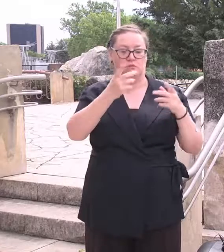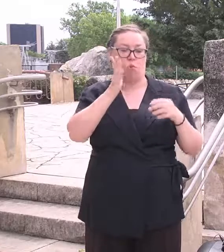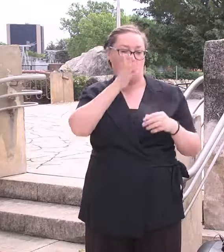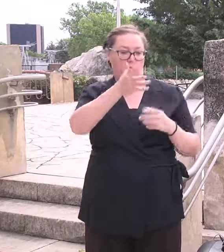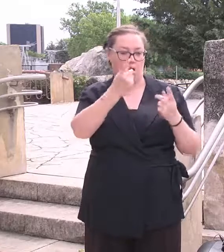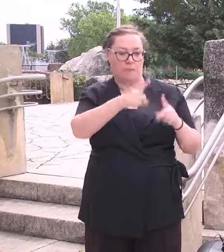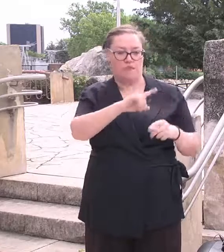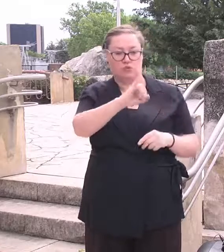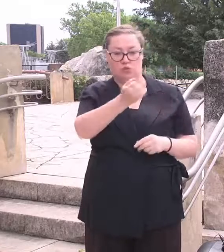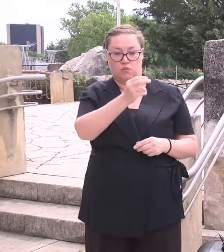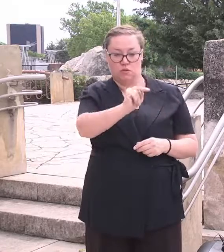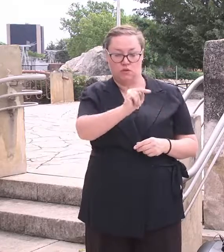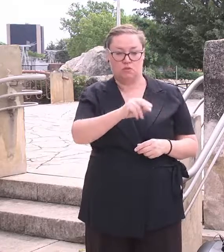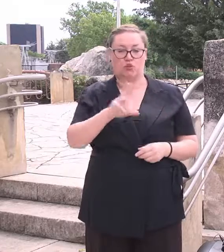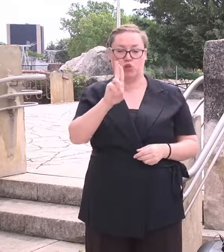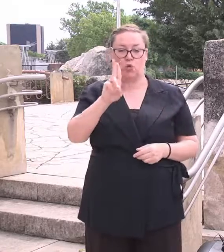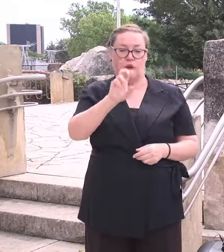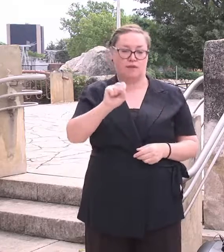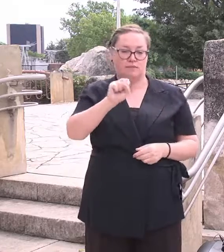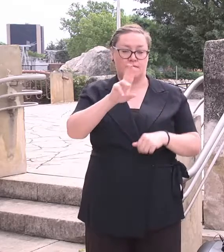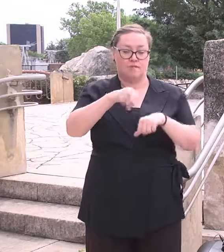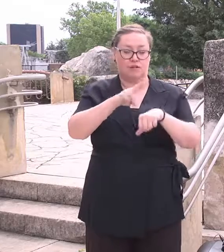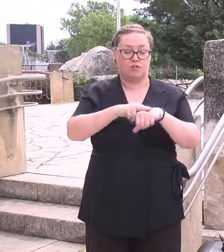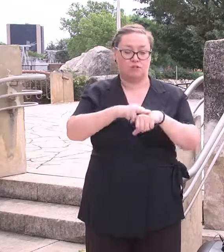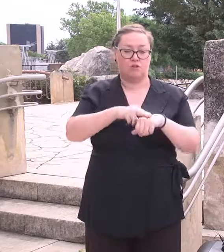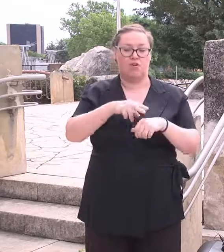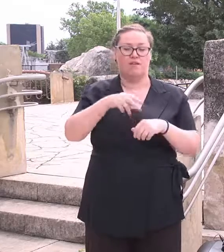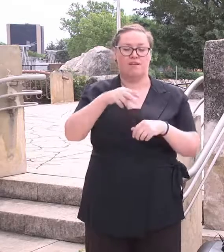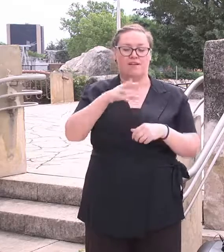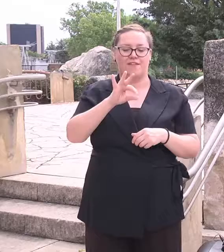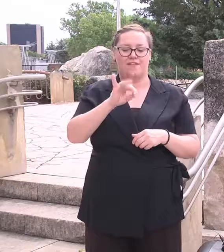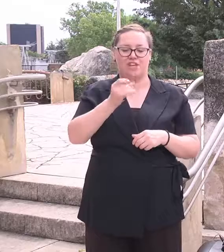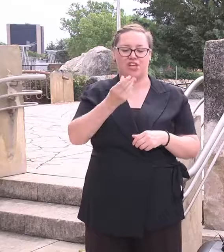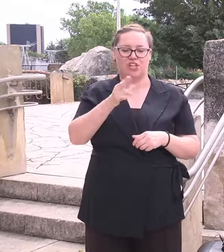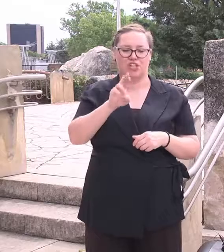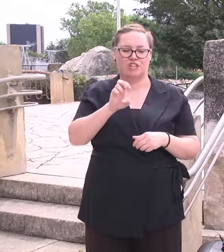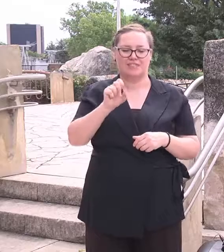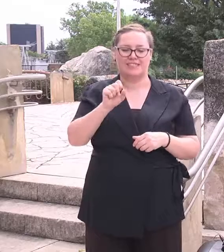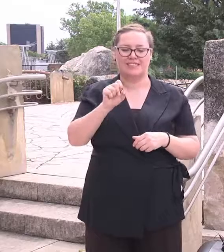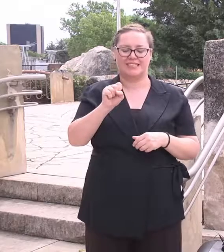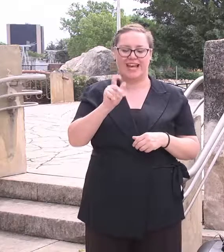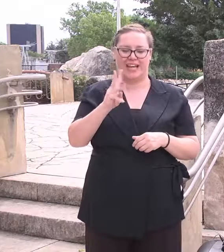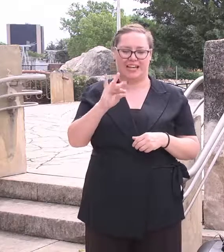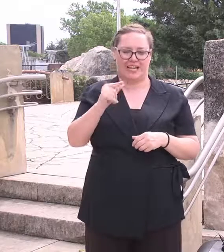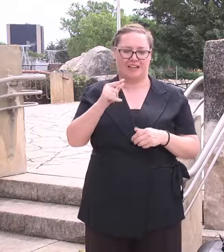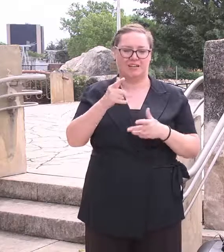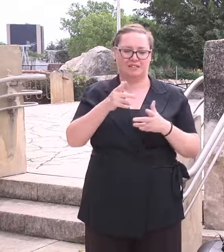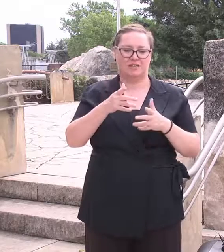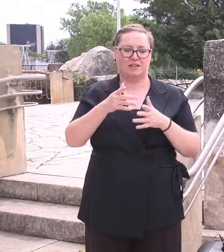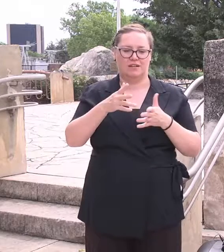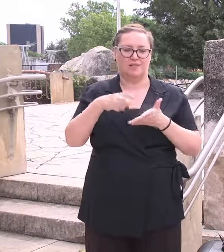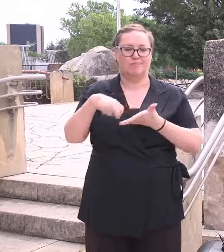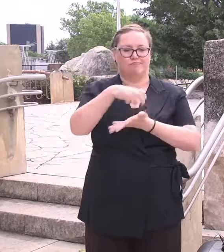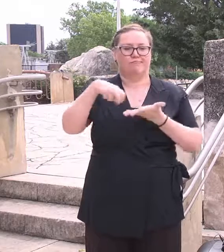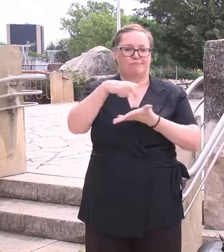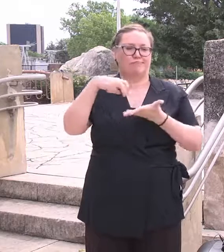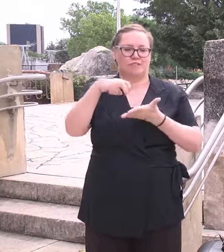US national figure skating championships will be held right here in Witchita and Brian boano